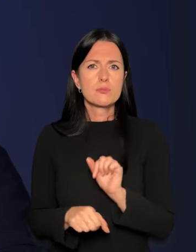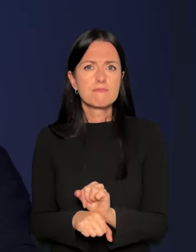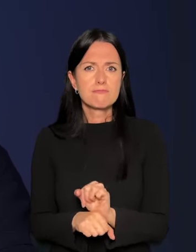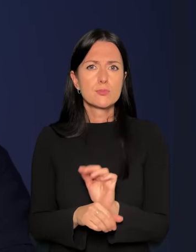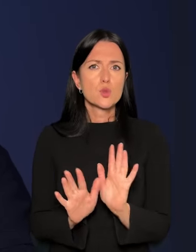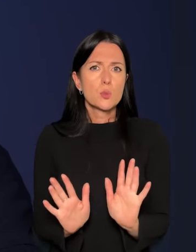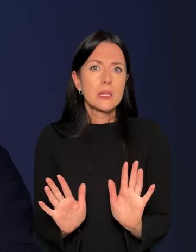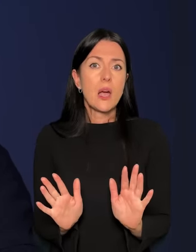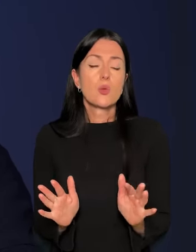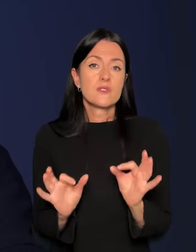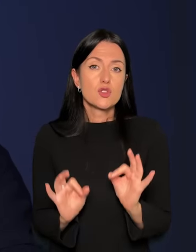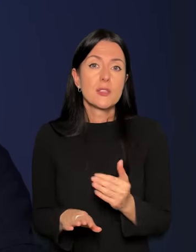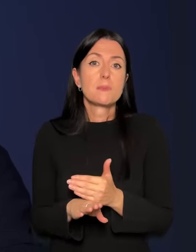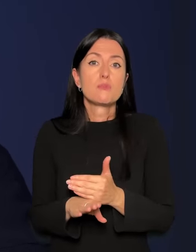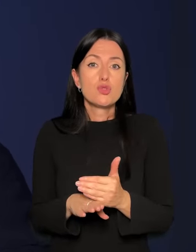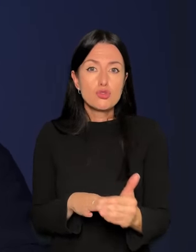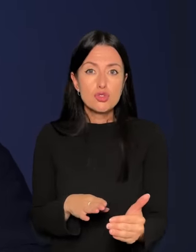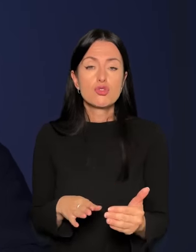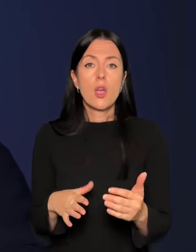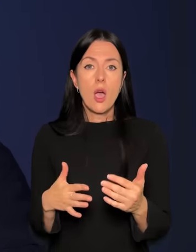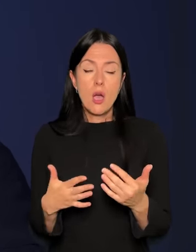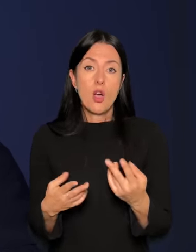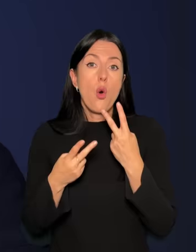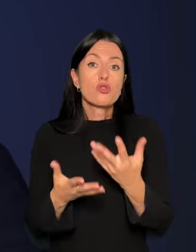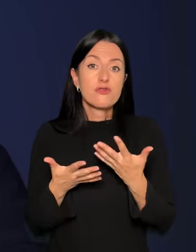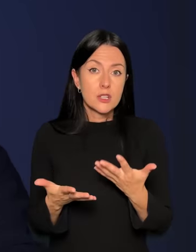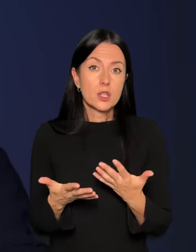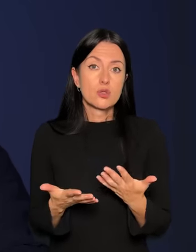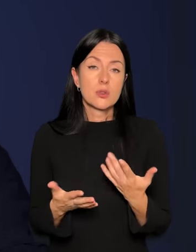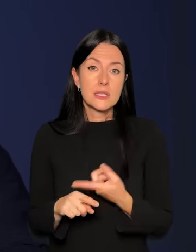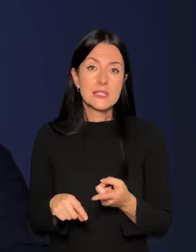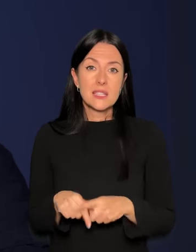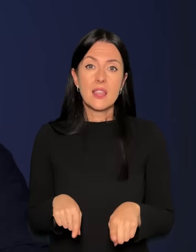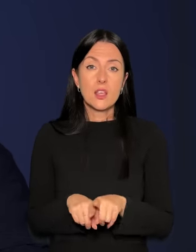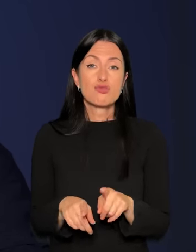And, of course, as we progressed, it was no longer bitter.